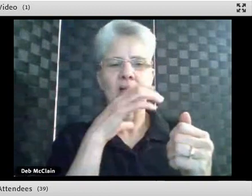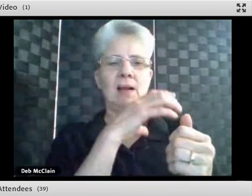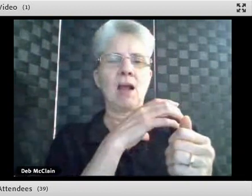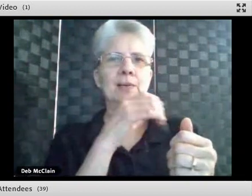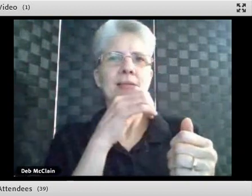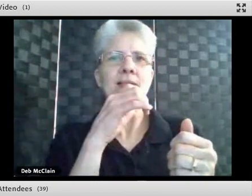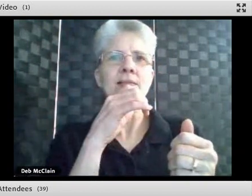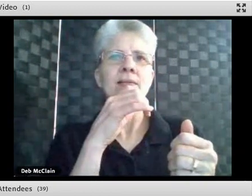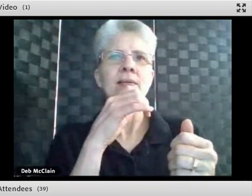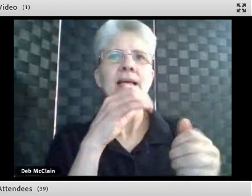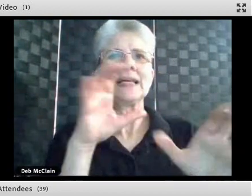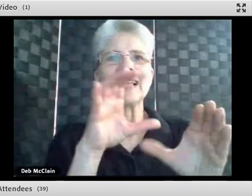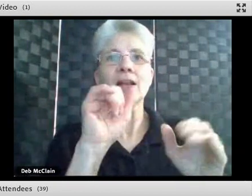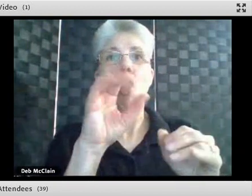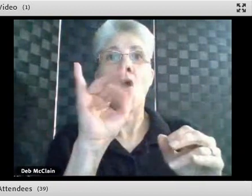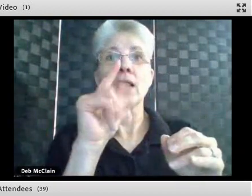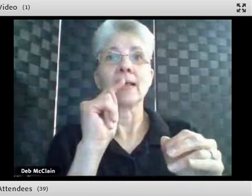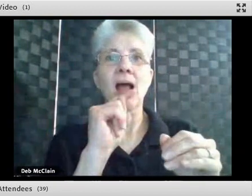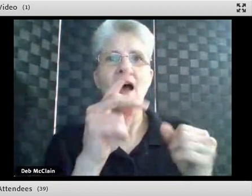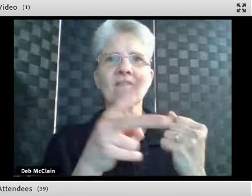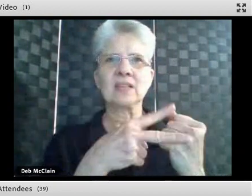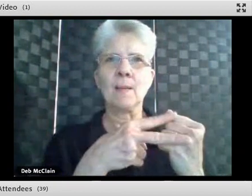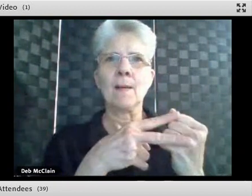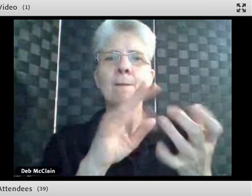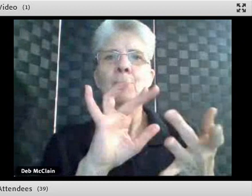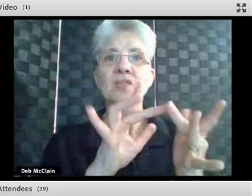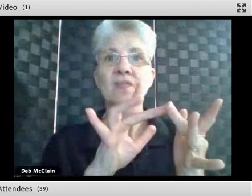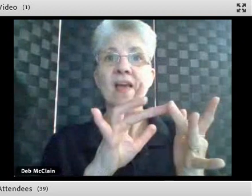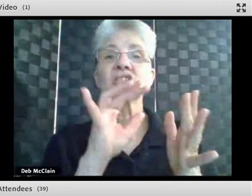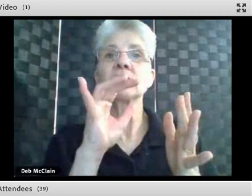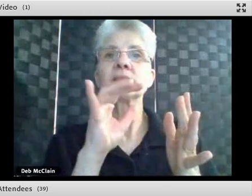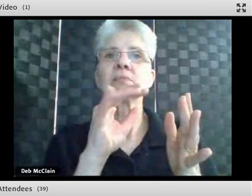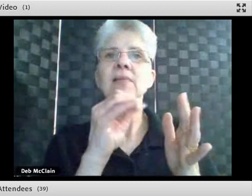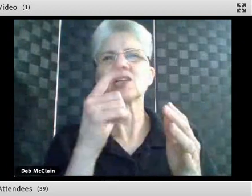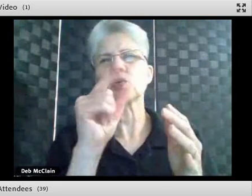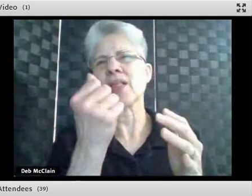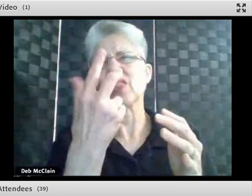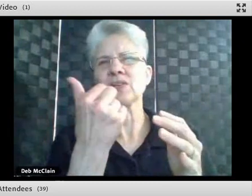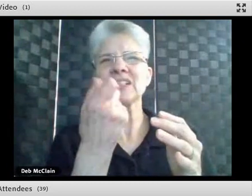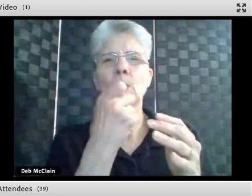did an audit of digital preservation policies in 2013, which is a little old now.